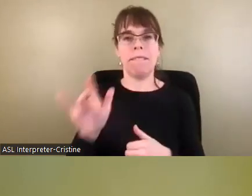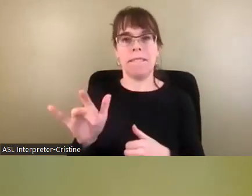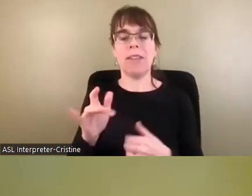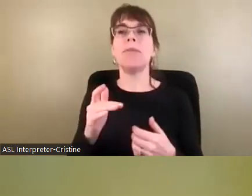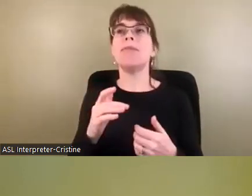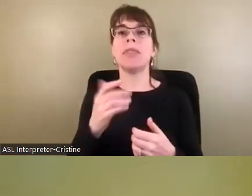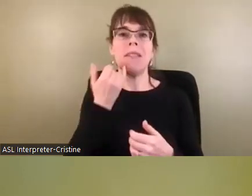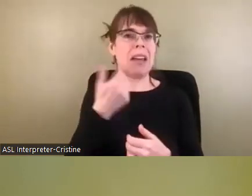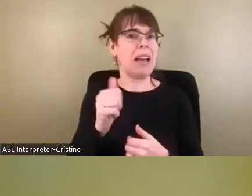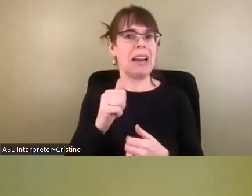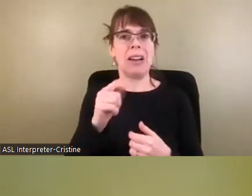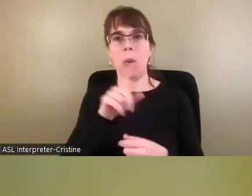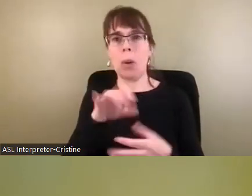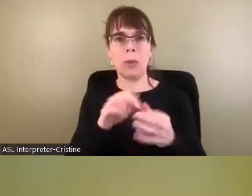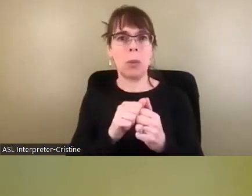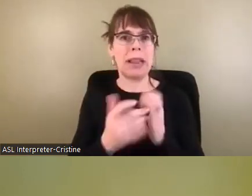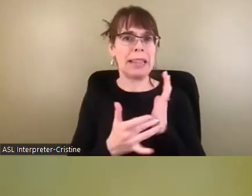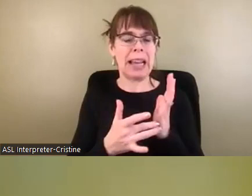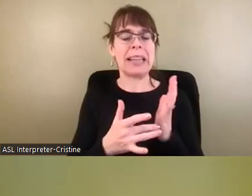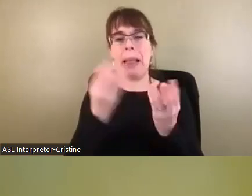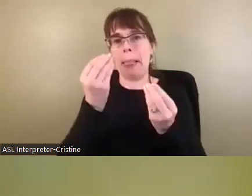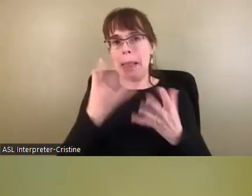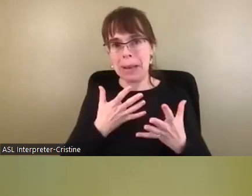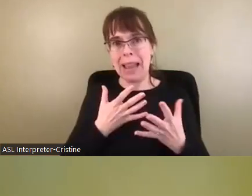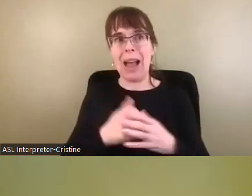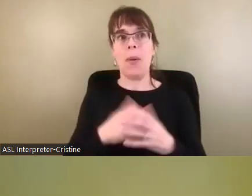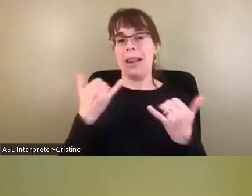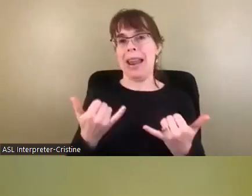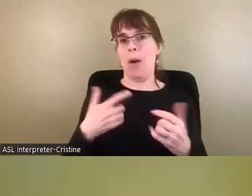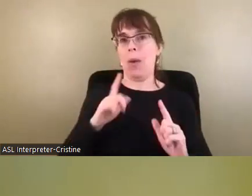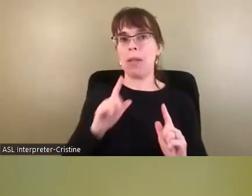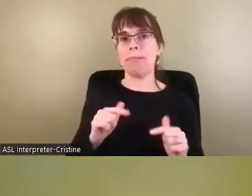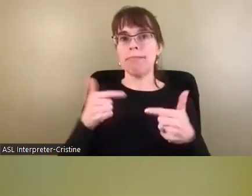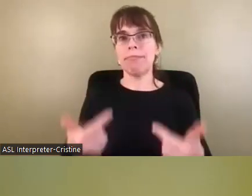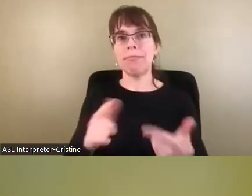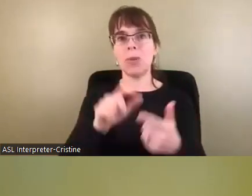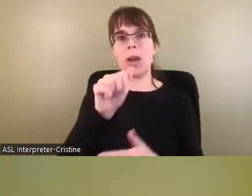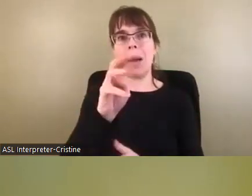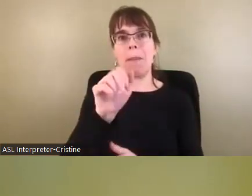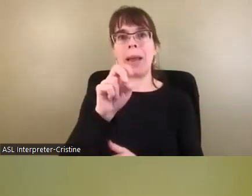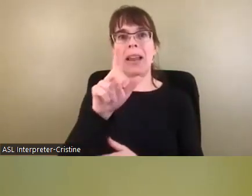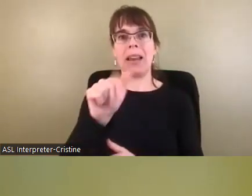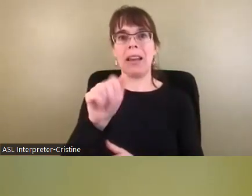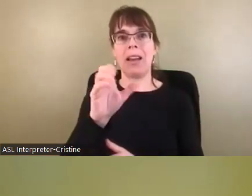tech stuff, let me know I'm gonna go ahead and turn things over to Amanda Carlson from Cobalt,